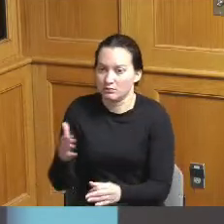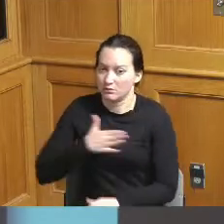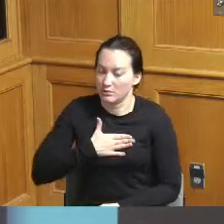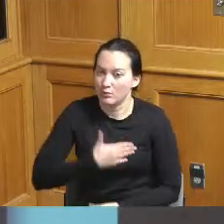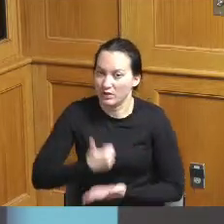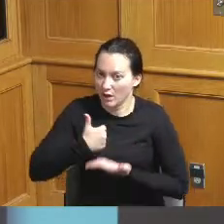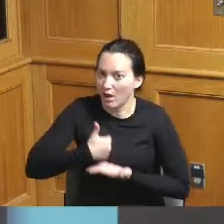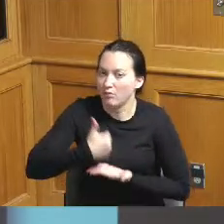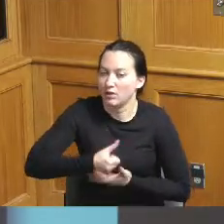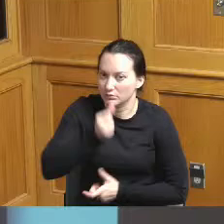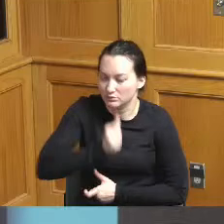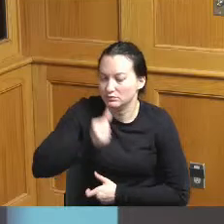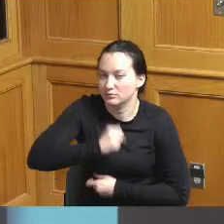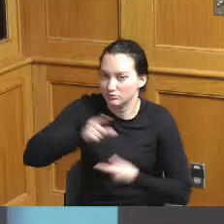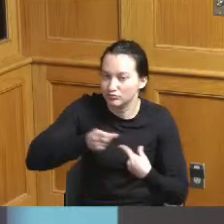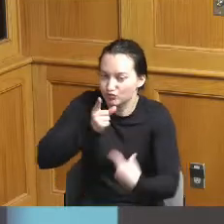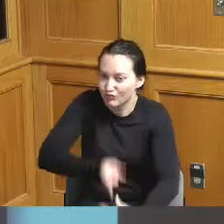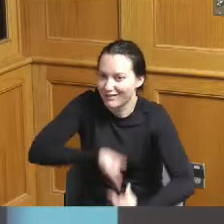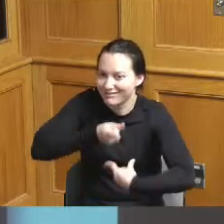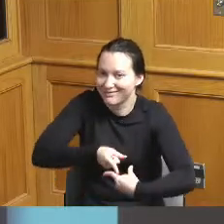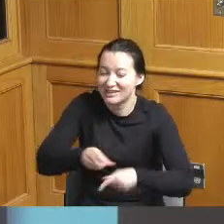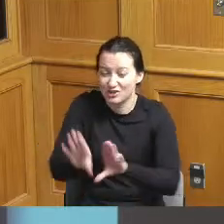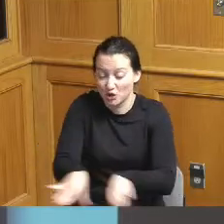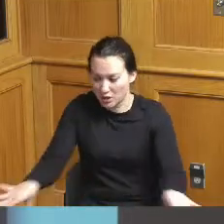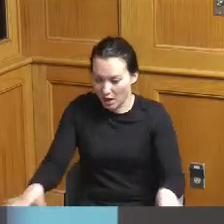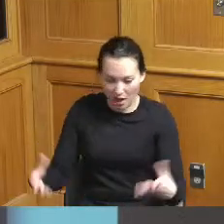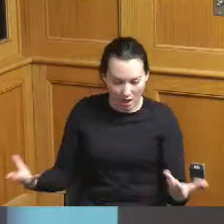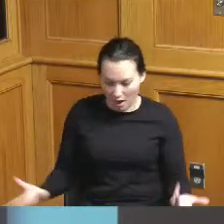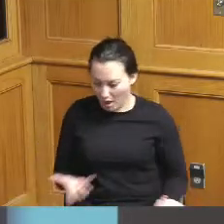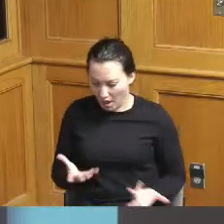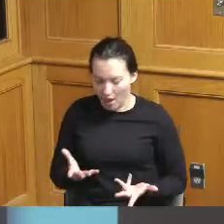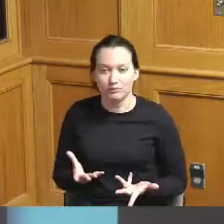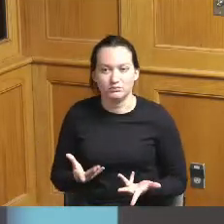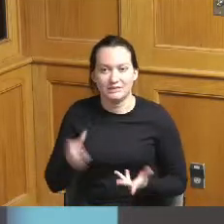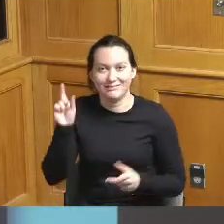through challenges that we face with children that we have in common that need to be placed